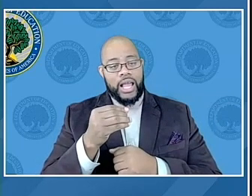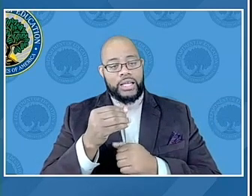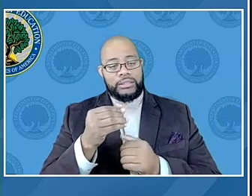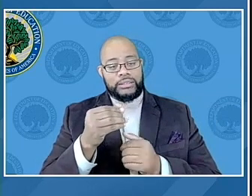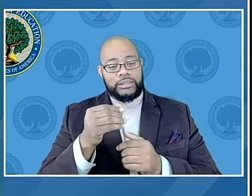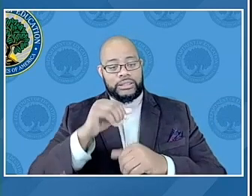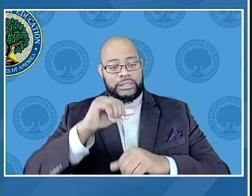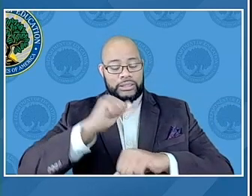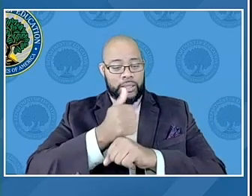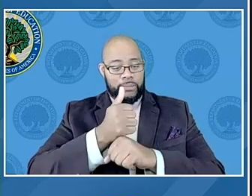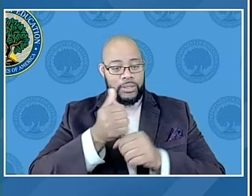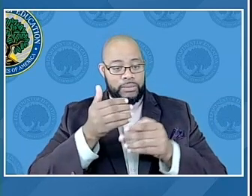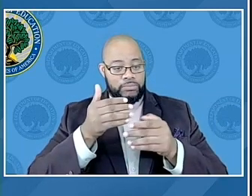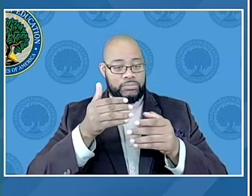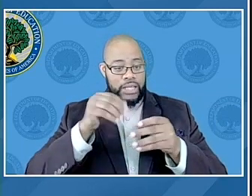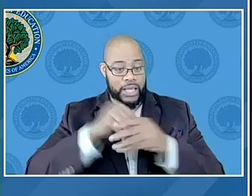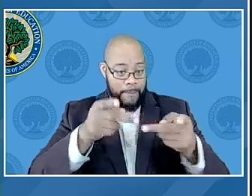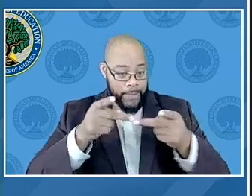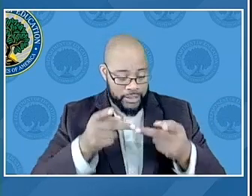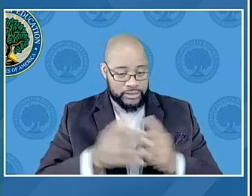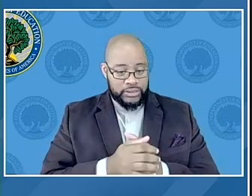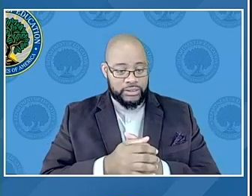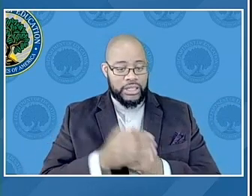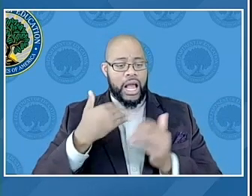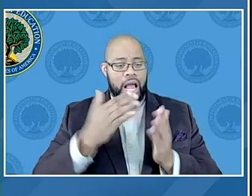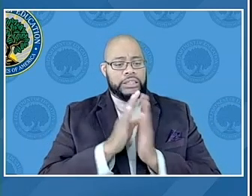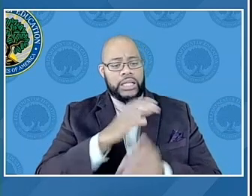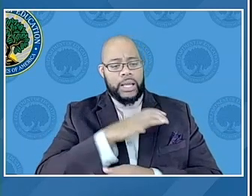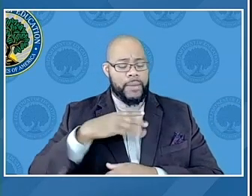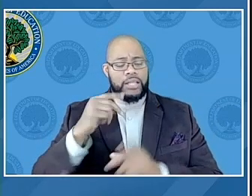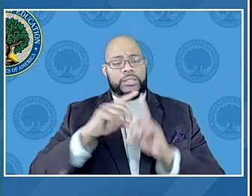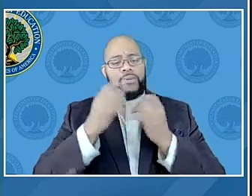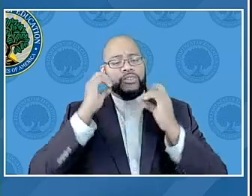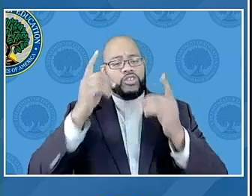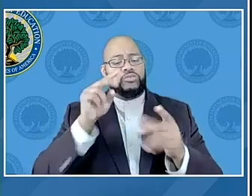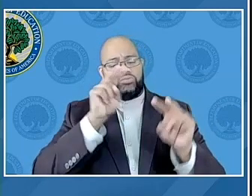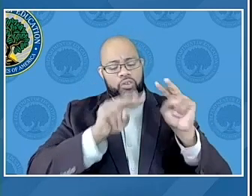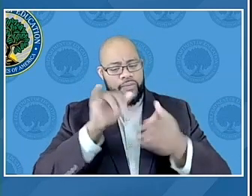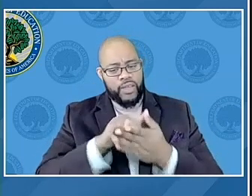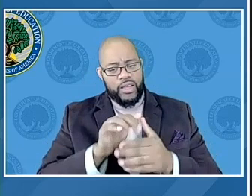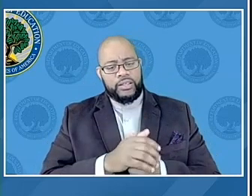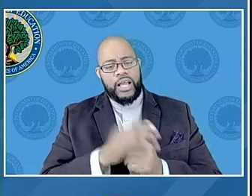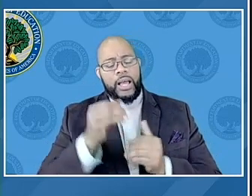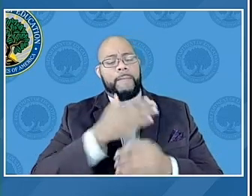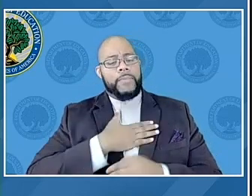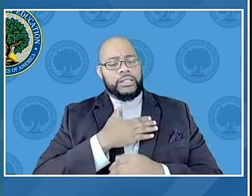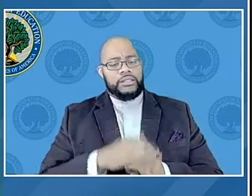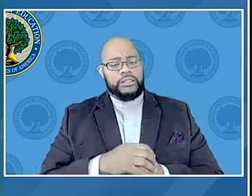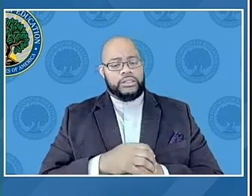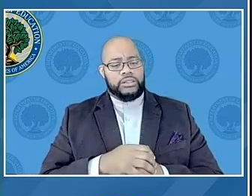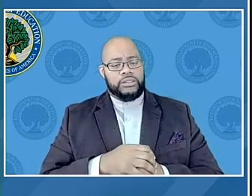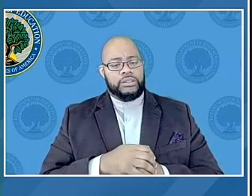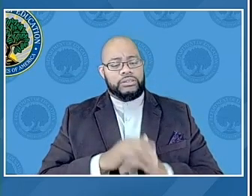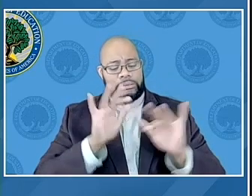So we- I ask that the committee and the Department of ED, look at that and please take pity on us poor folks out here who